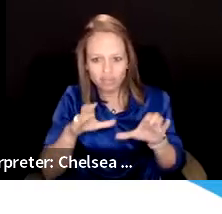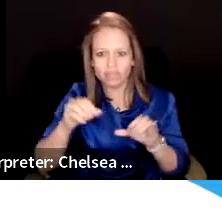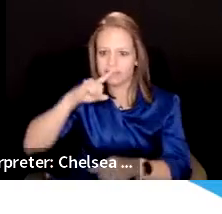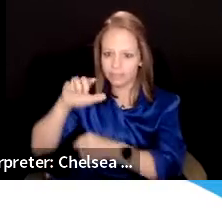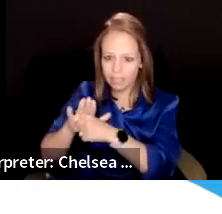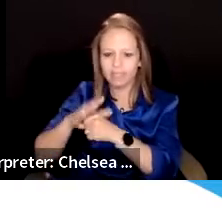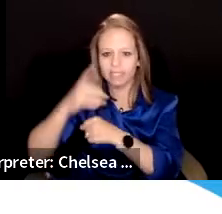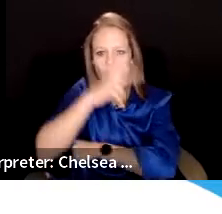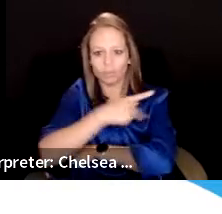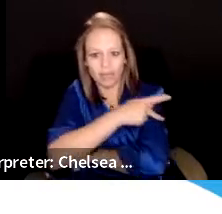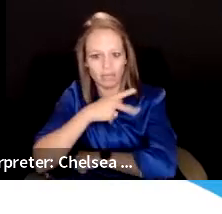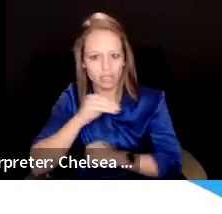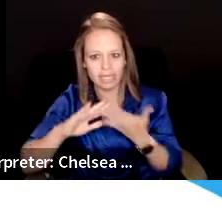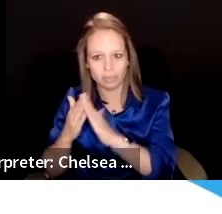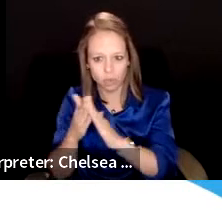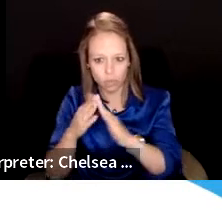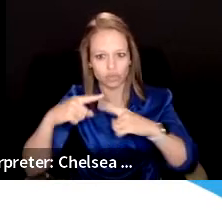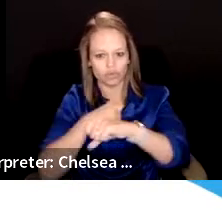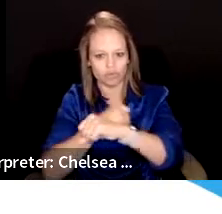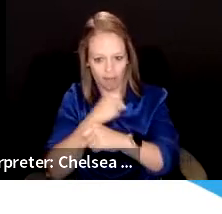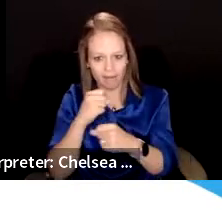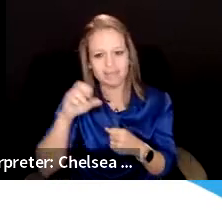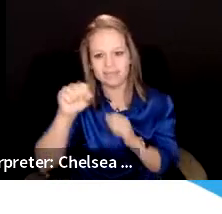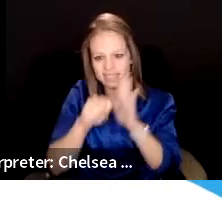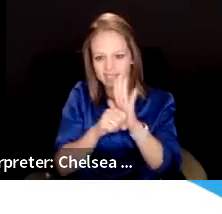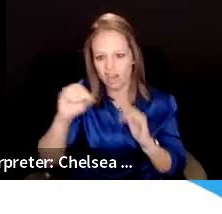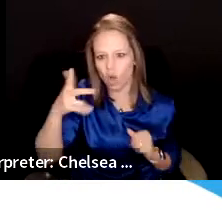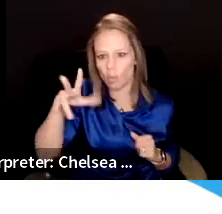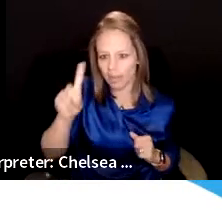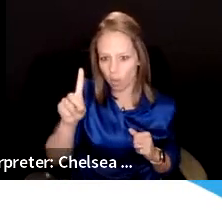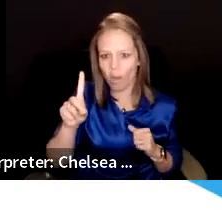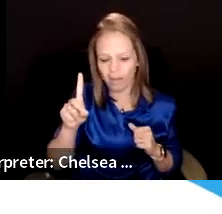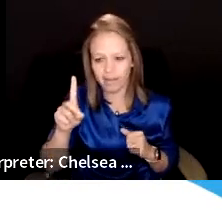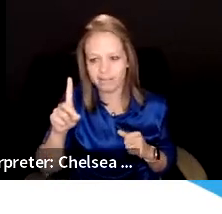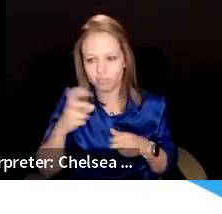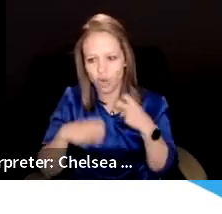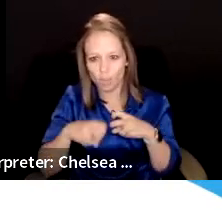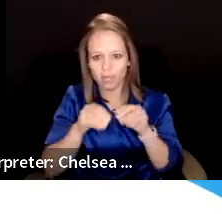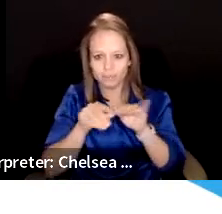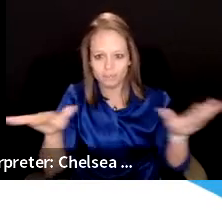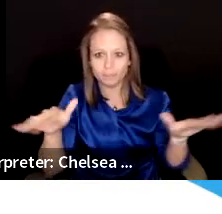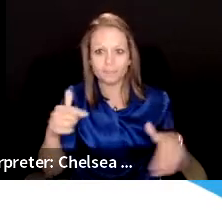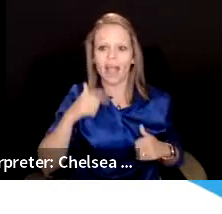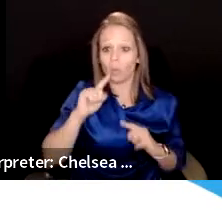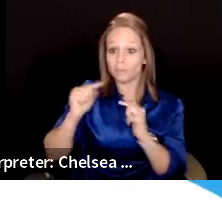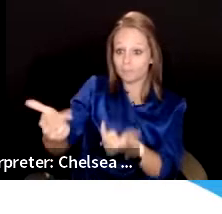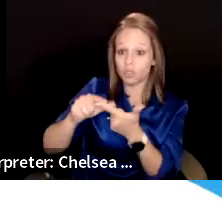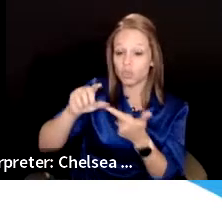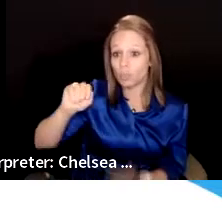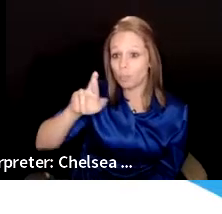I'm going to pass it over to my colleague Marissa Williams to do an overview of the UNSHAME Kentucky